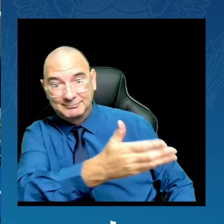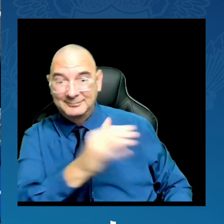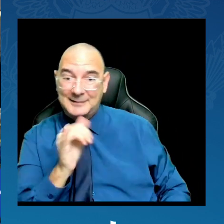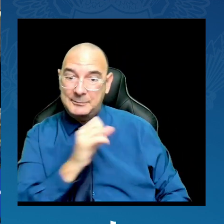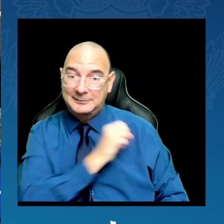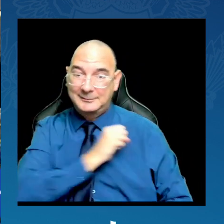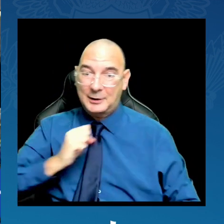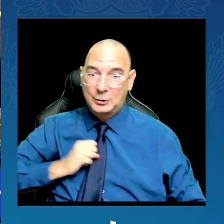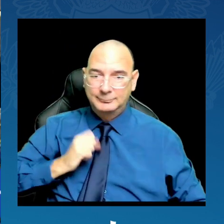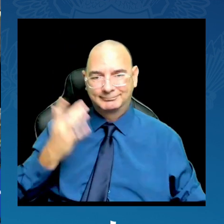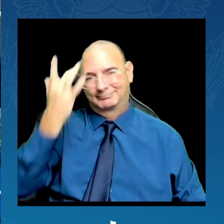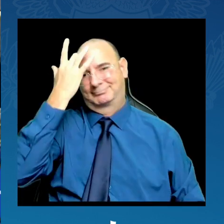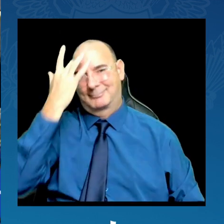but you will not be cross-examined.